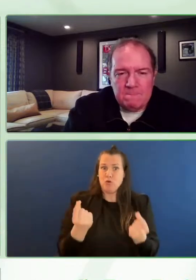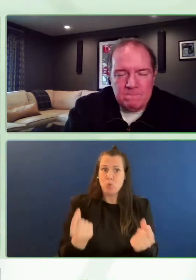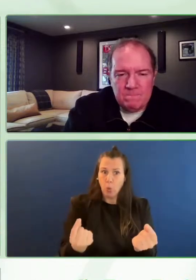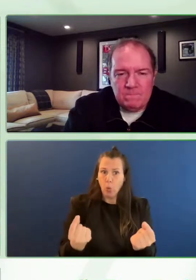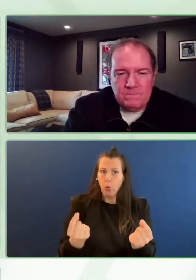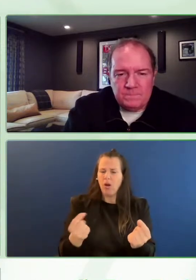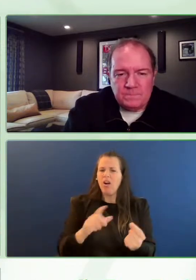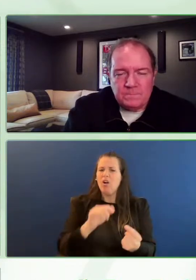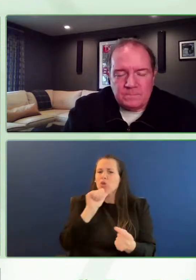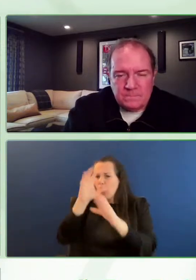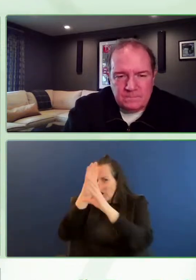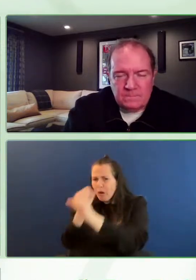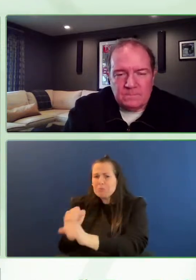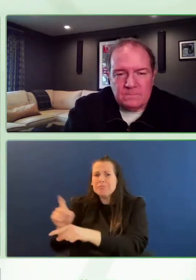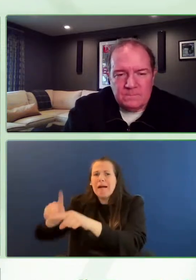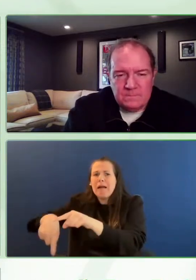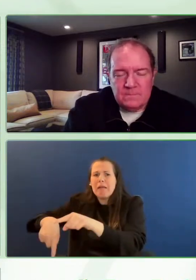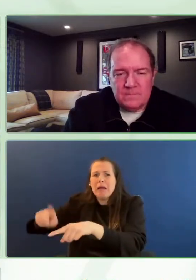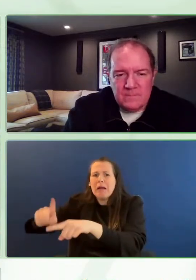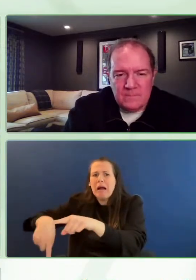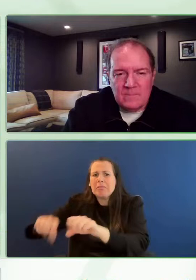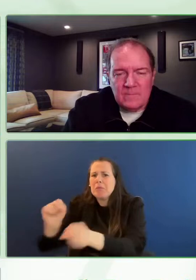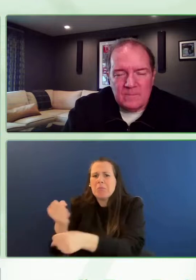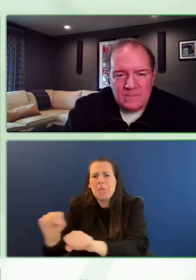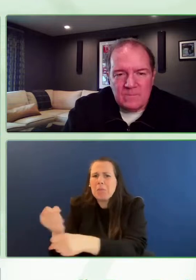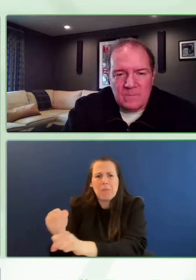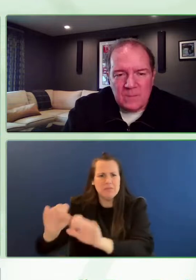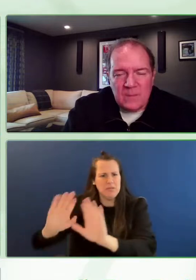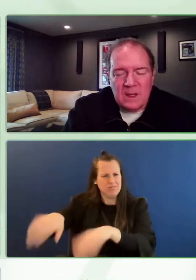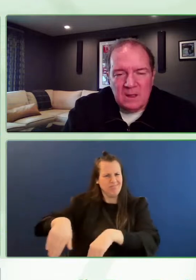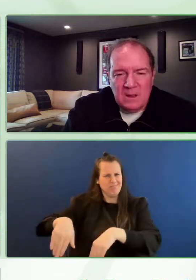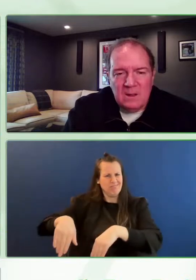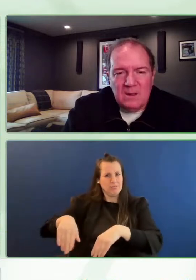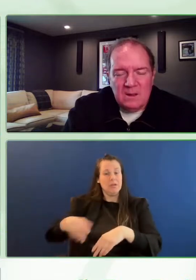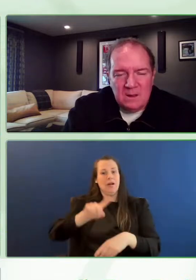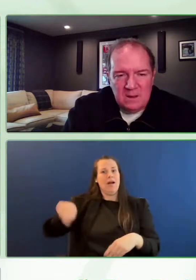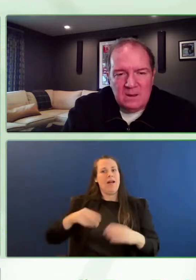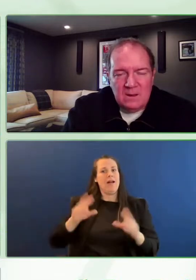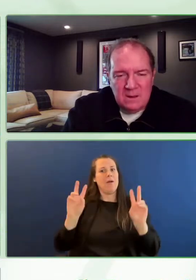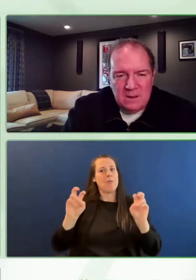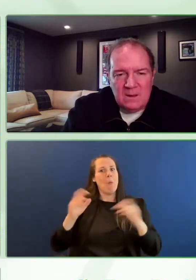the viewers and people sitting in front of me here in the UN to take away with them,